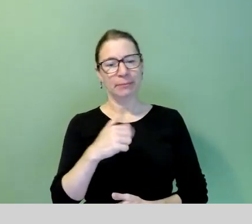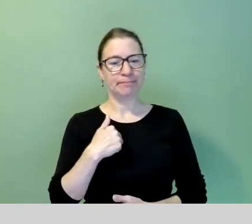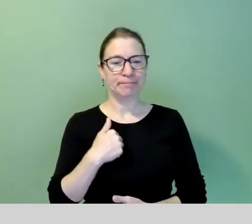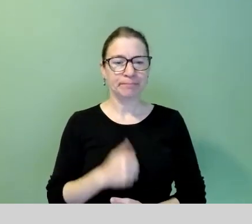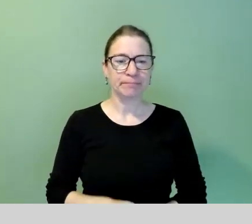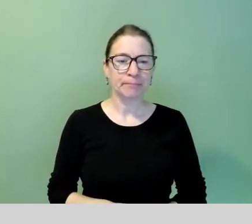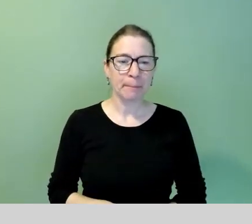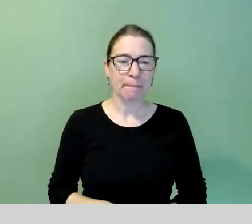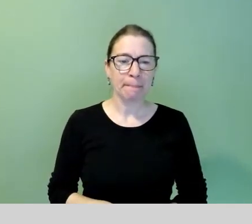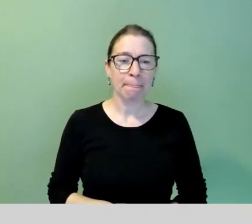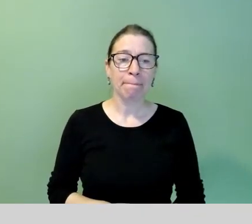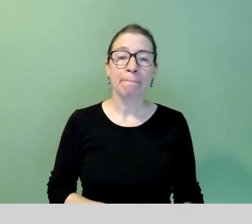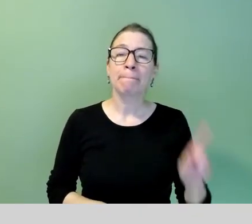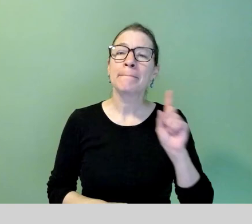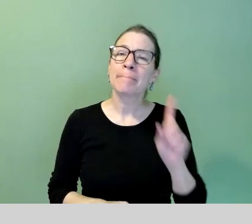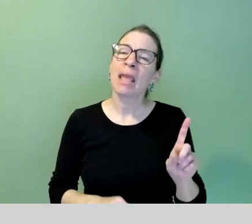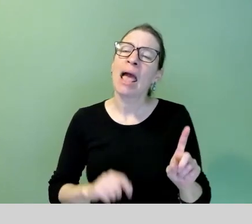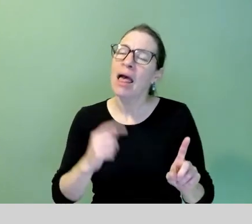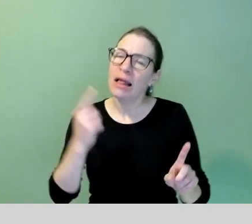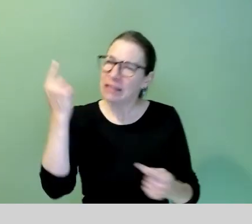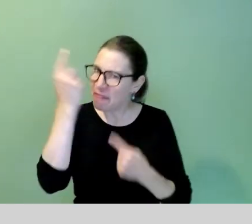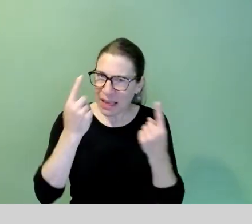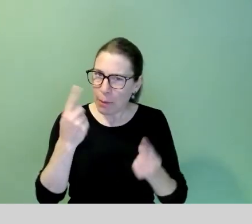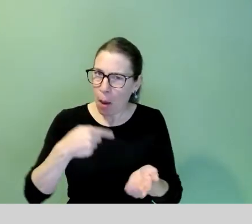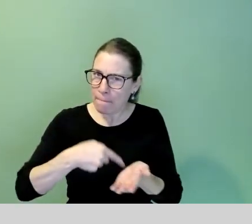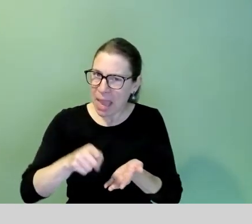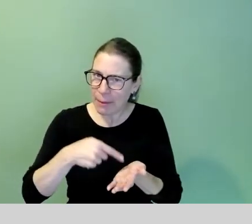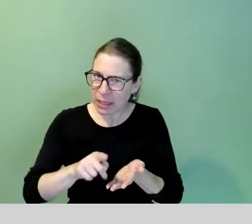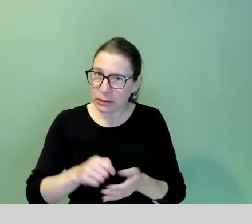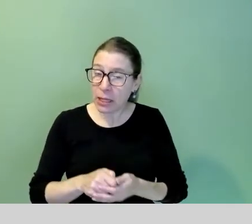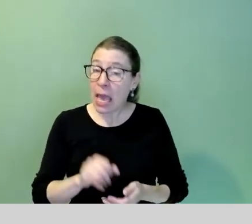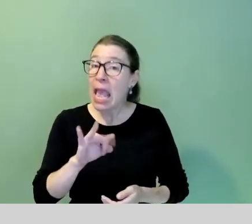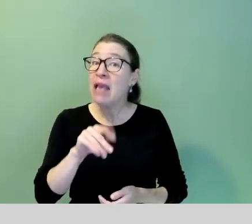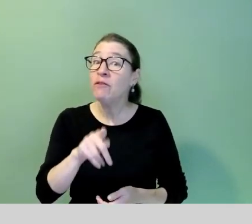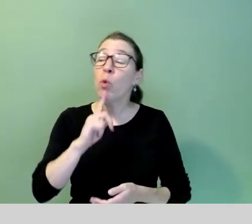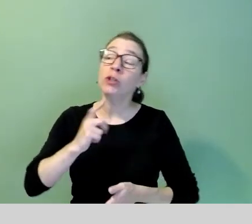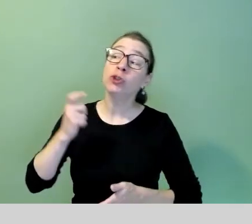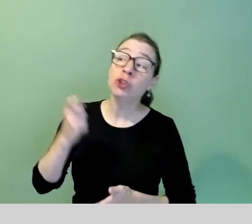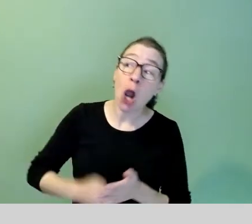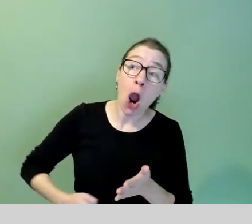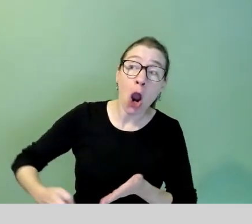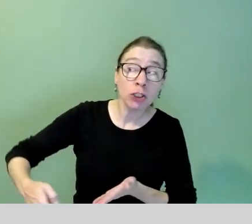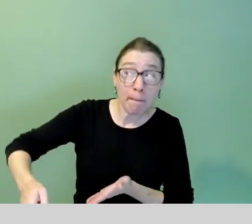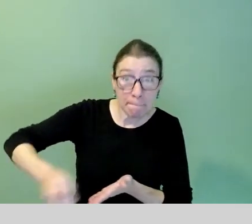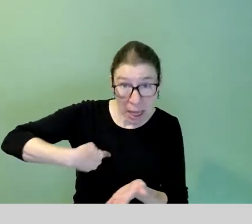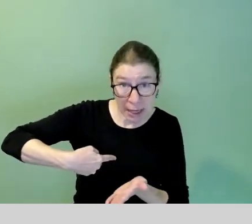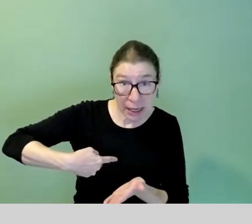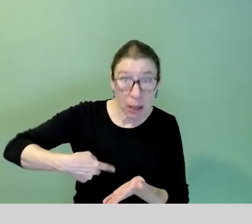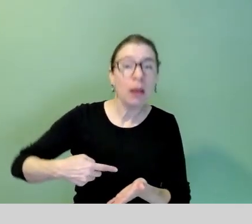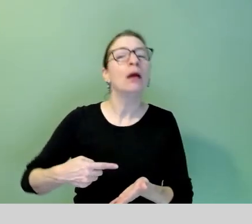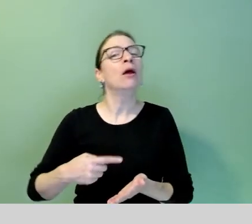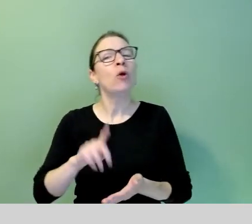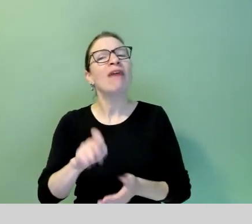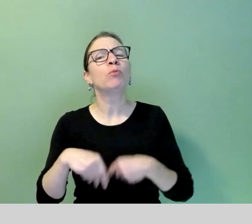Let's stop for a moment on payment options. If you're going to charge money for your games, you're going to need to provide legal information for this step.